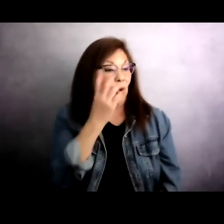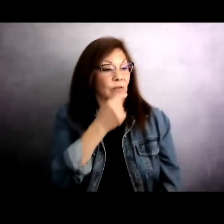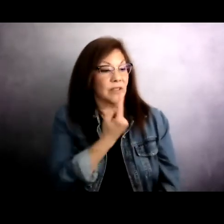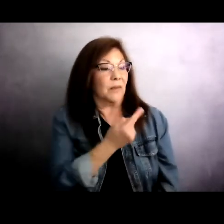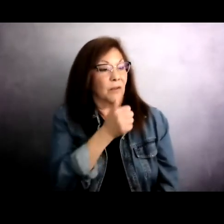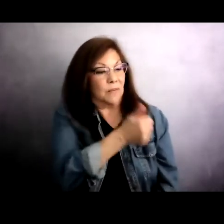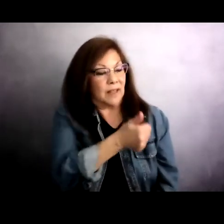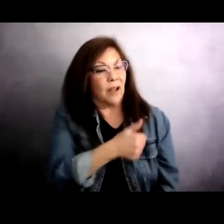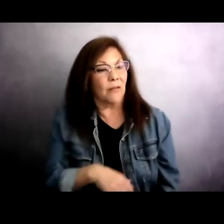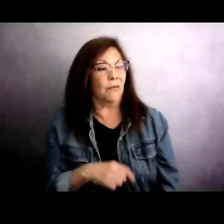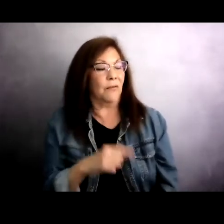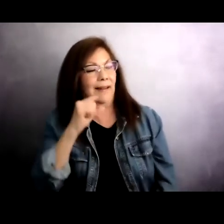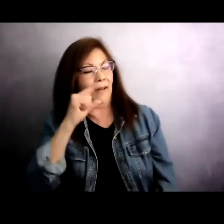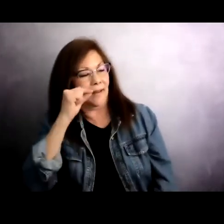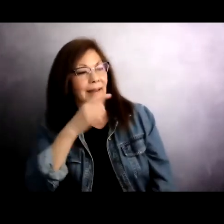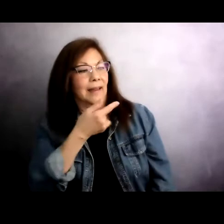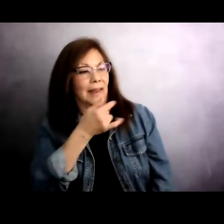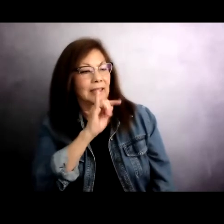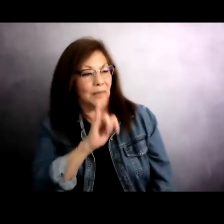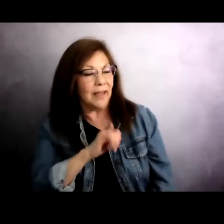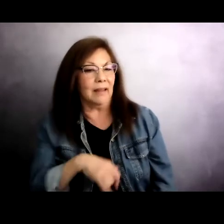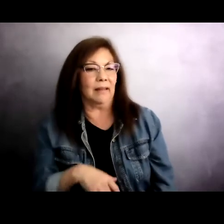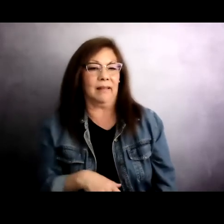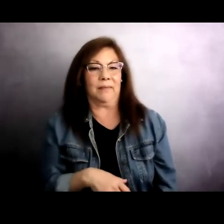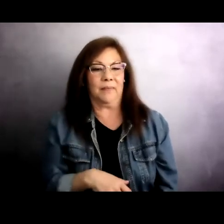wink.